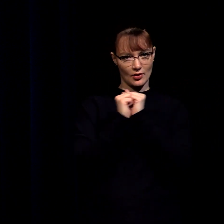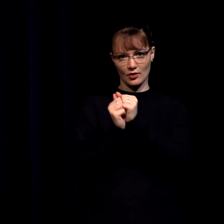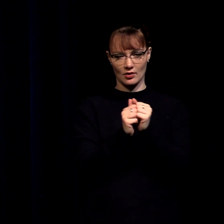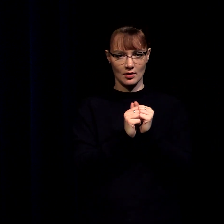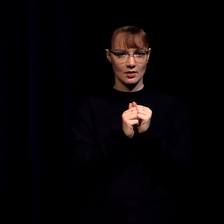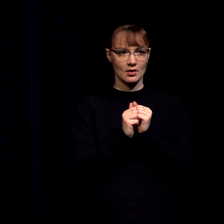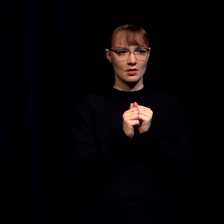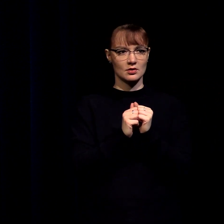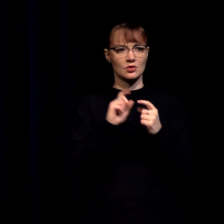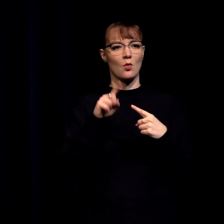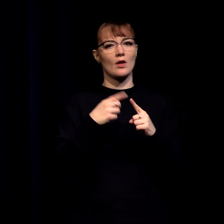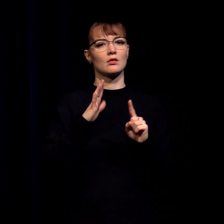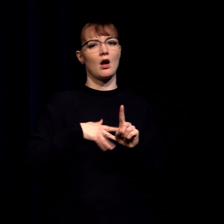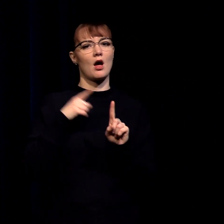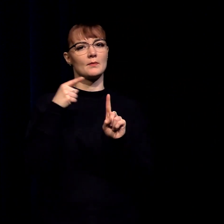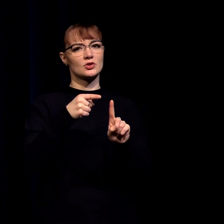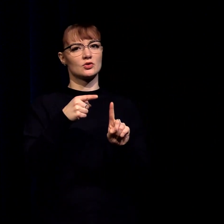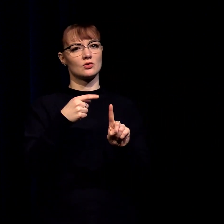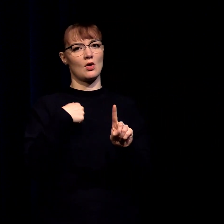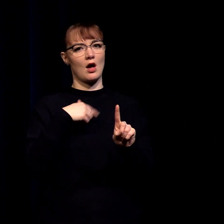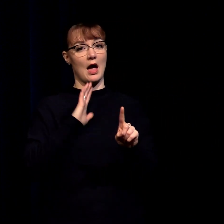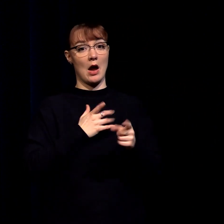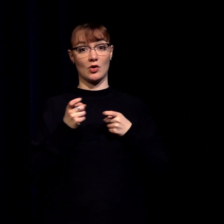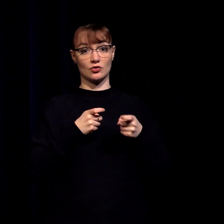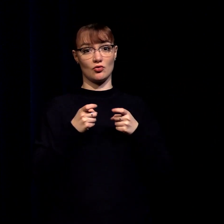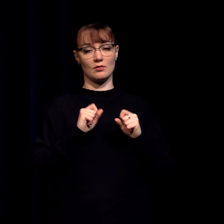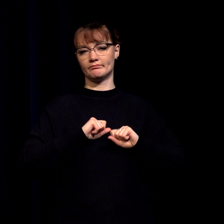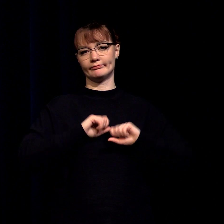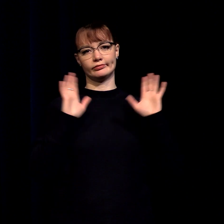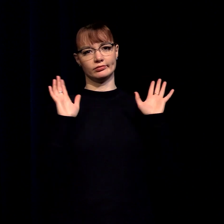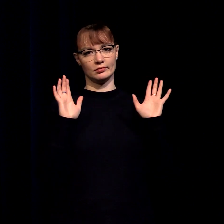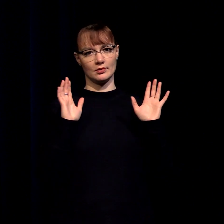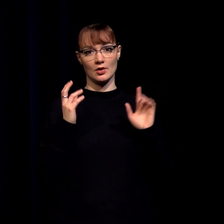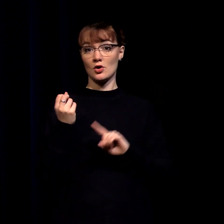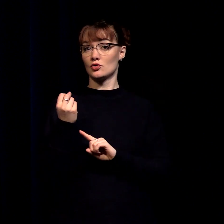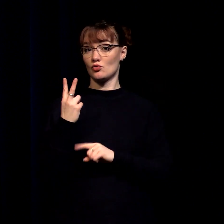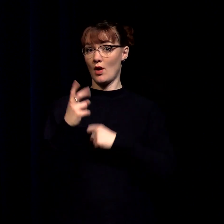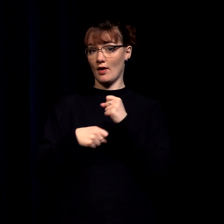control. What ended up being 12 years in the Middle East almost